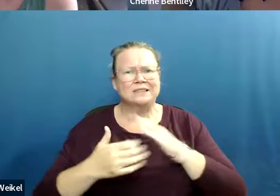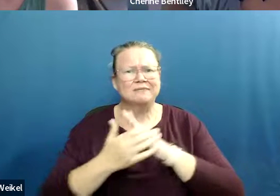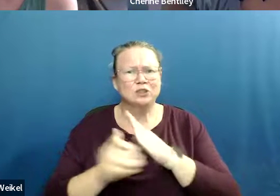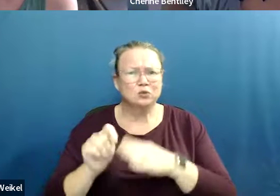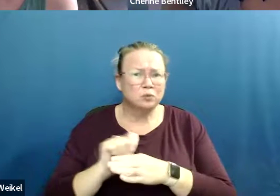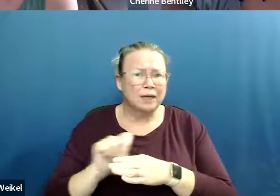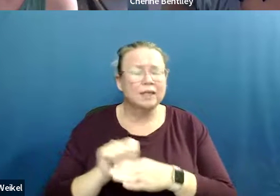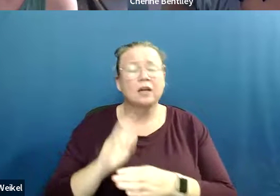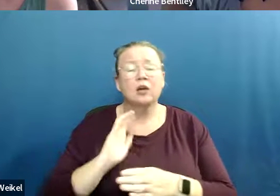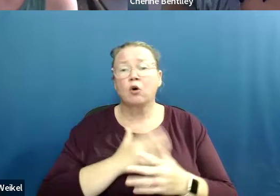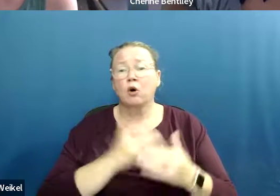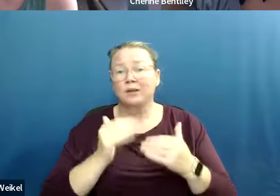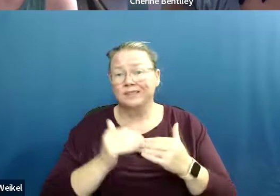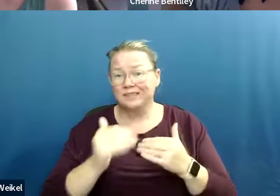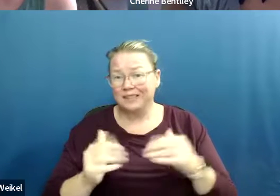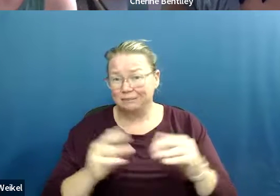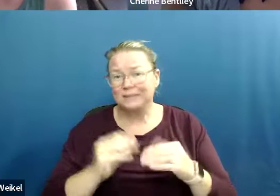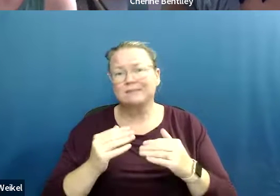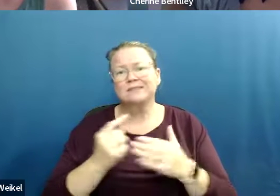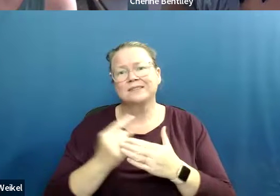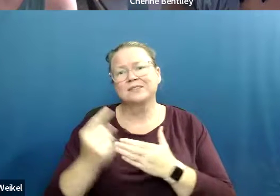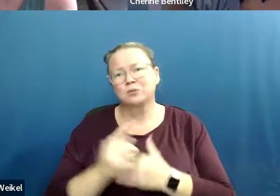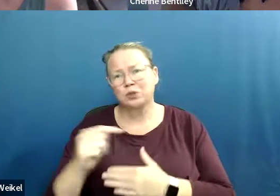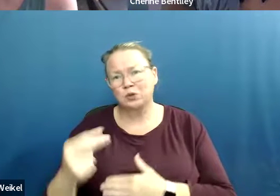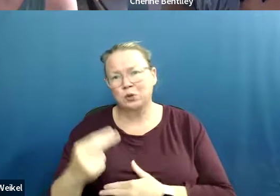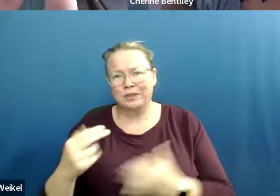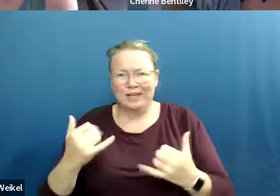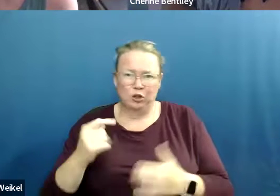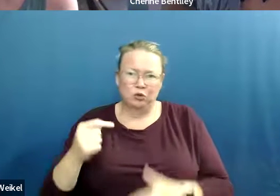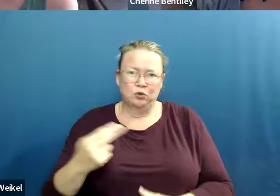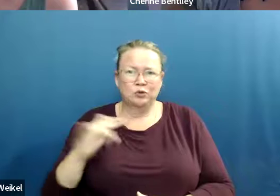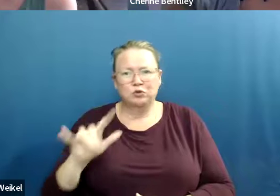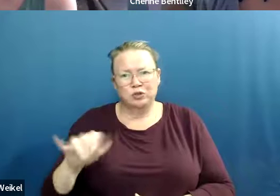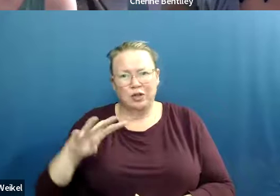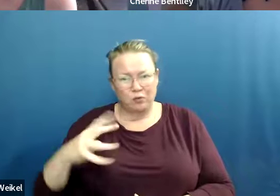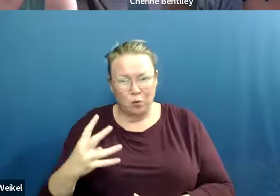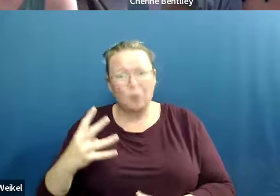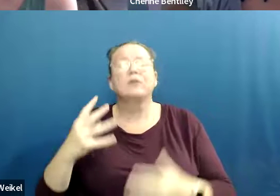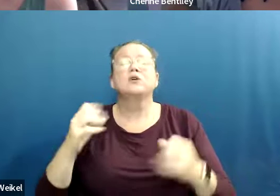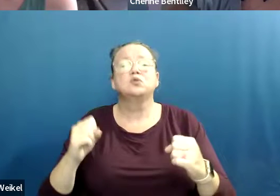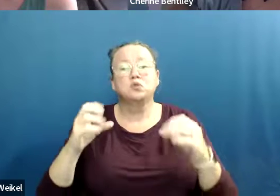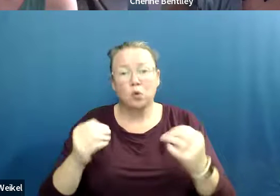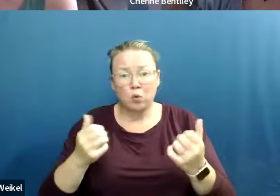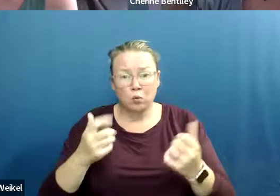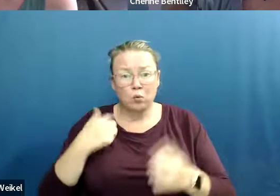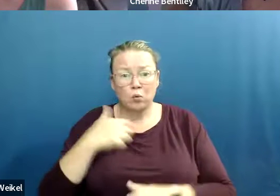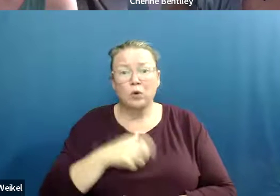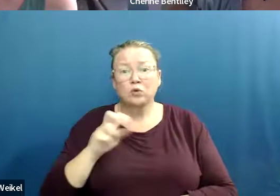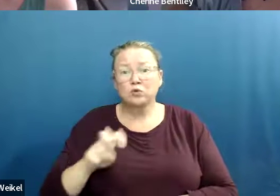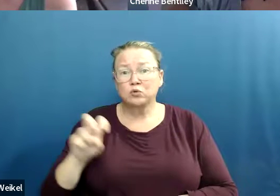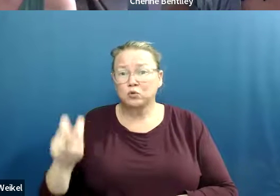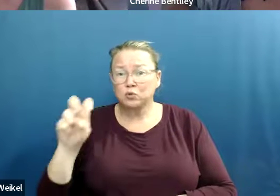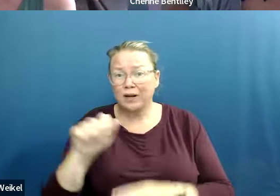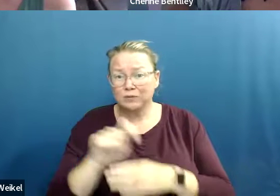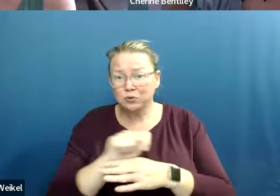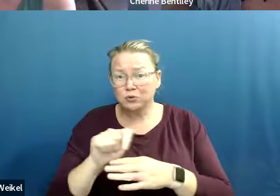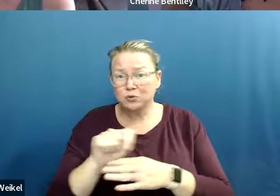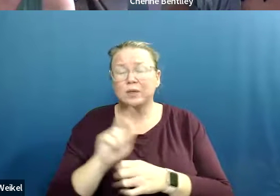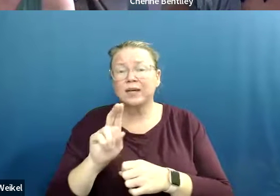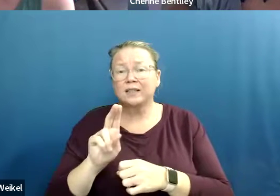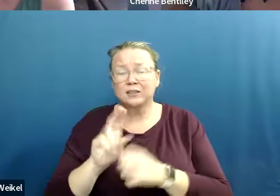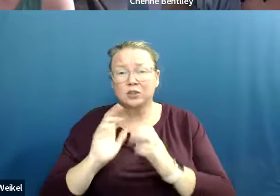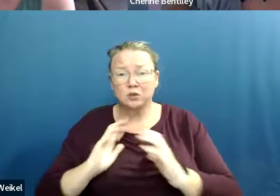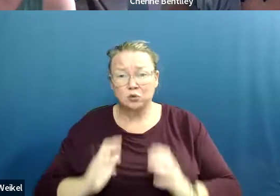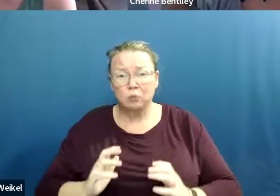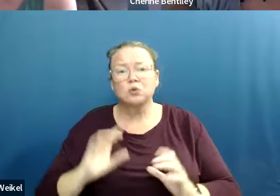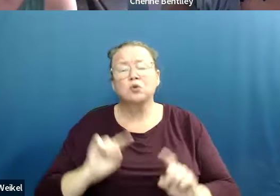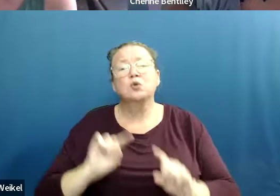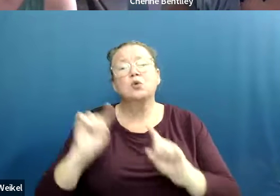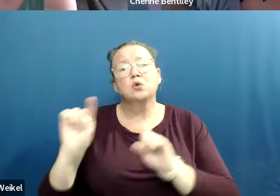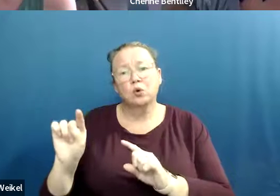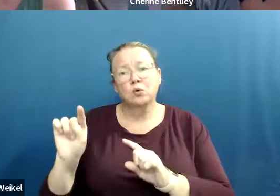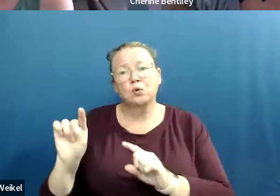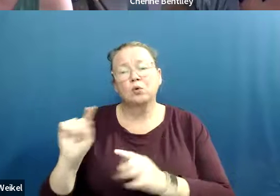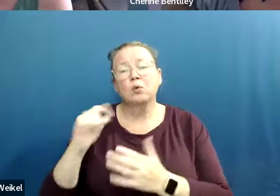Cherine Bentlley: Our next session will be next Thursday, because this Thursday is the 4th of July. We're actually gonna travel train our consumers. And they're going. We're gonna go to an art an art walk.